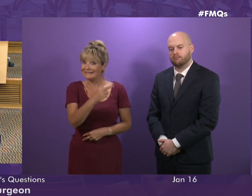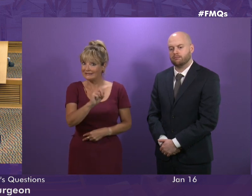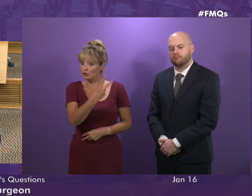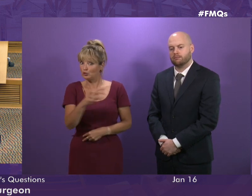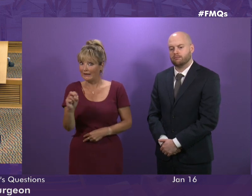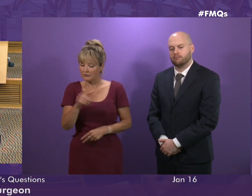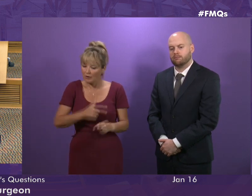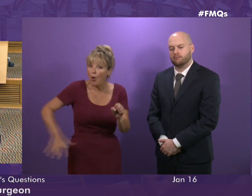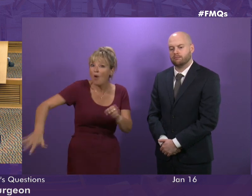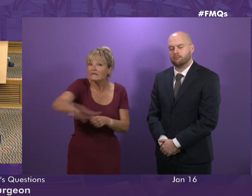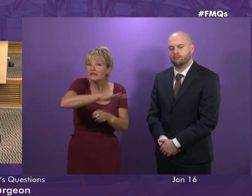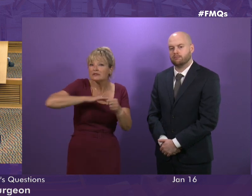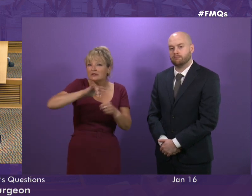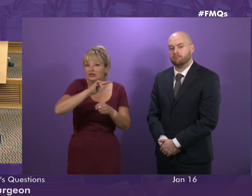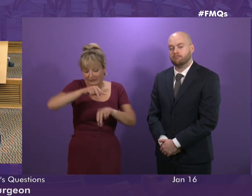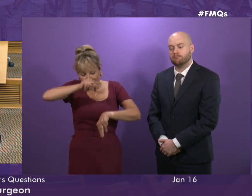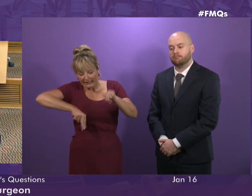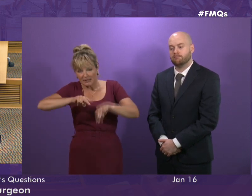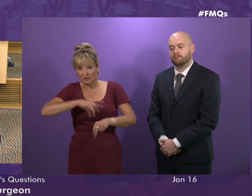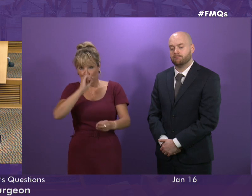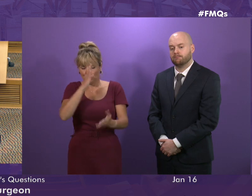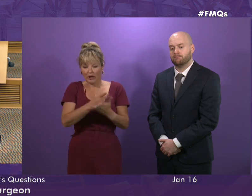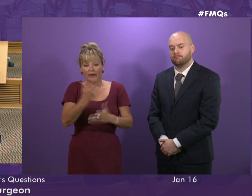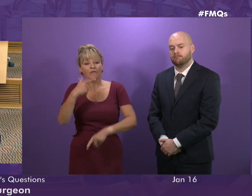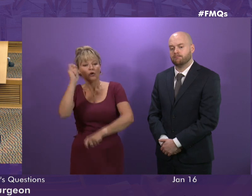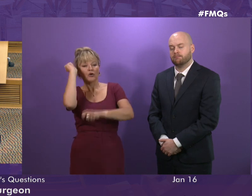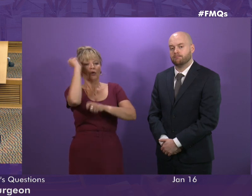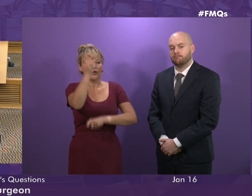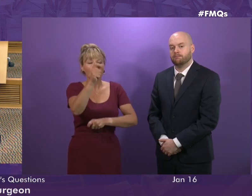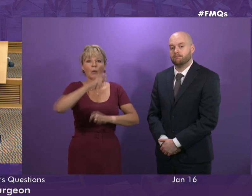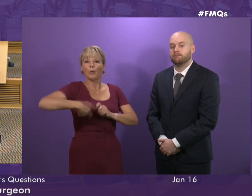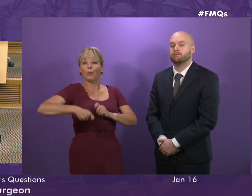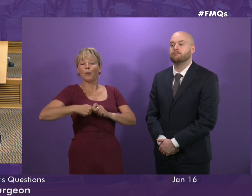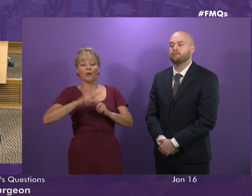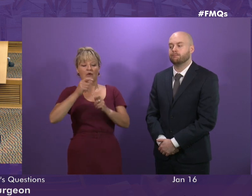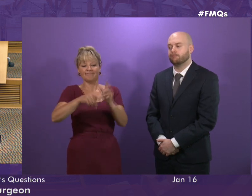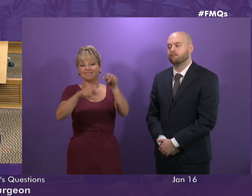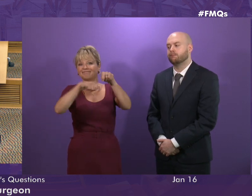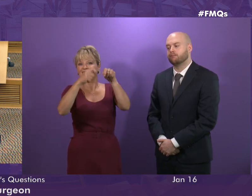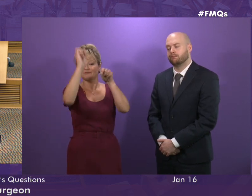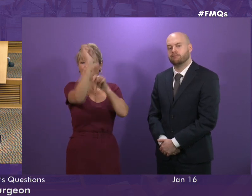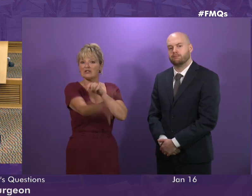of the most recently available catch return statistics in determining the status of a